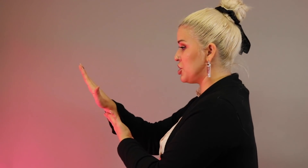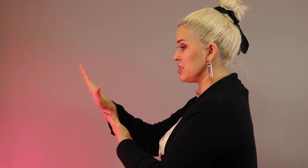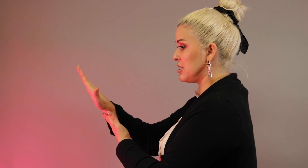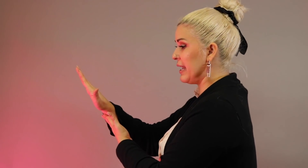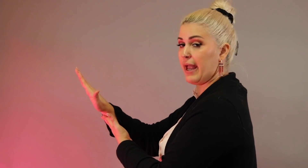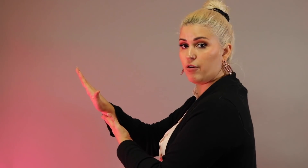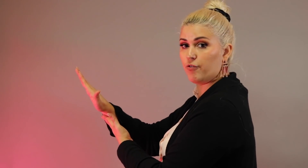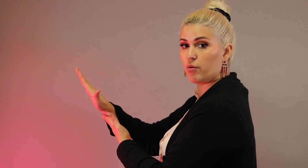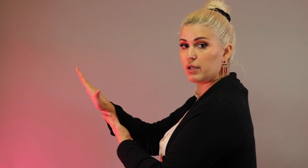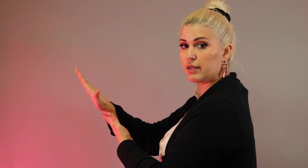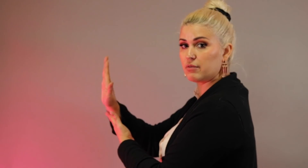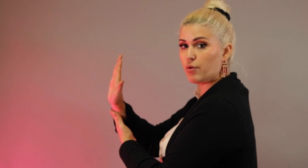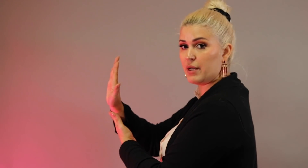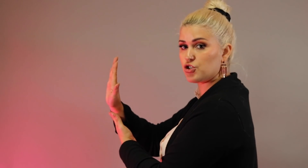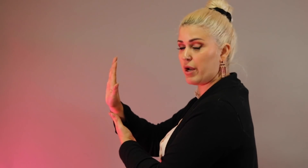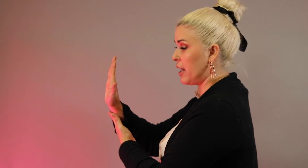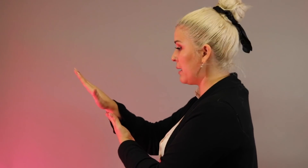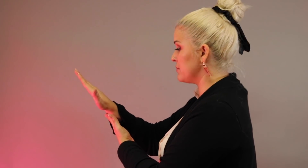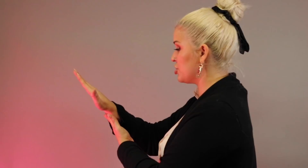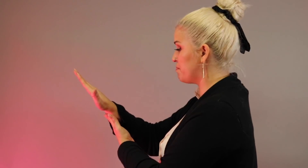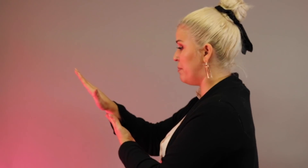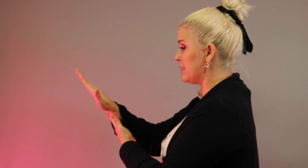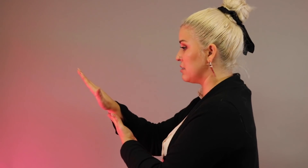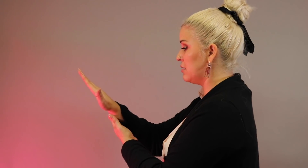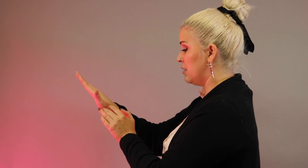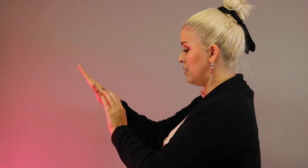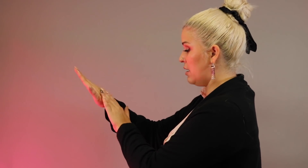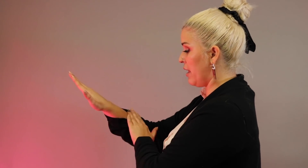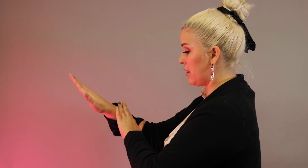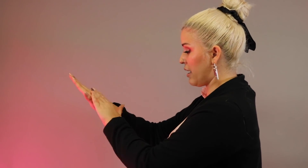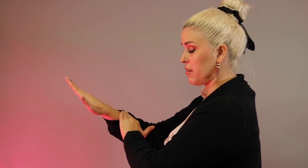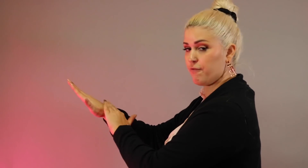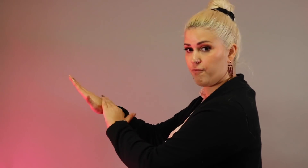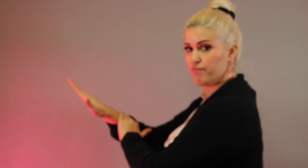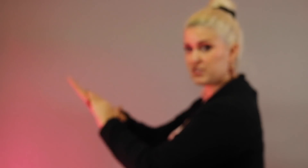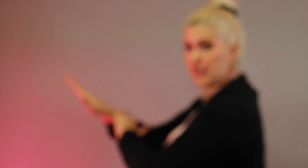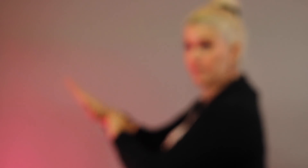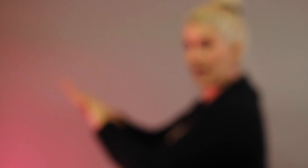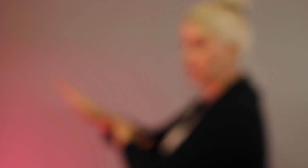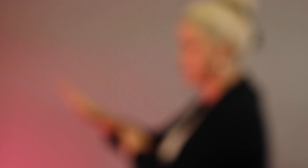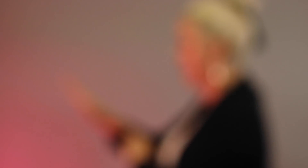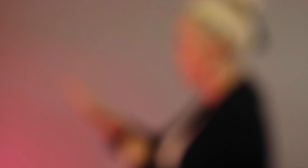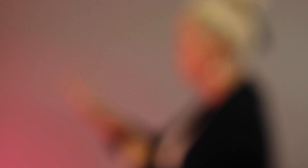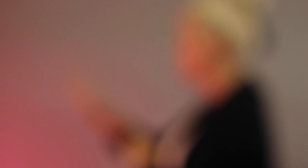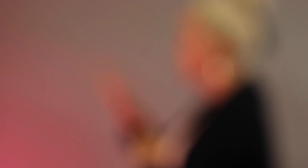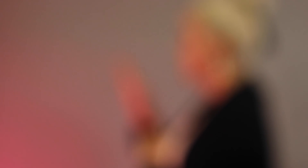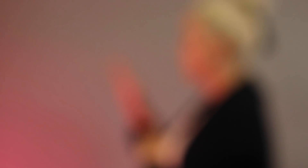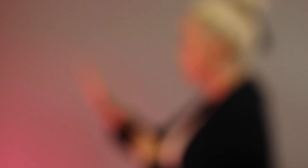but it's just a slight angle forward like that. So I'm not straight up, I'm just bent in like kind of the same angle as my arm,